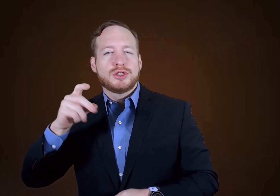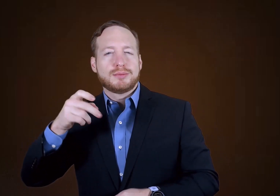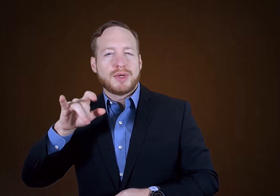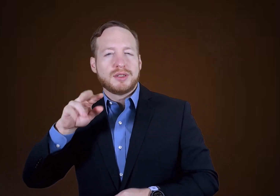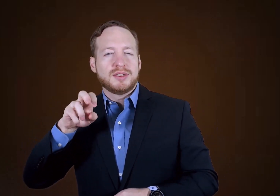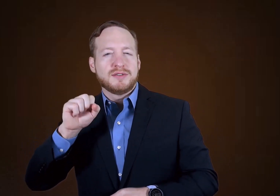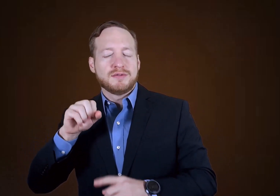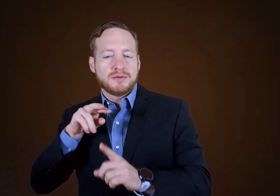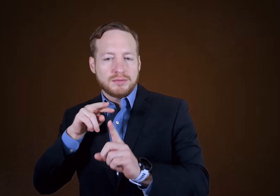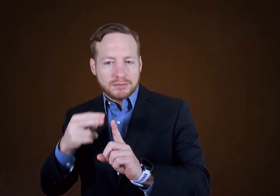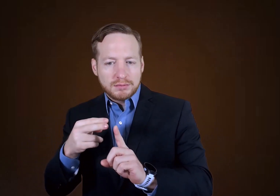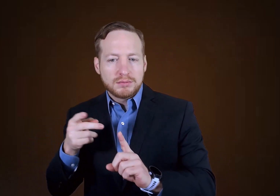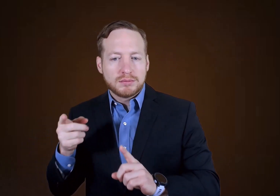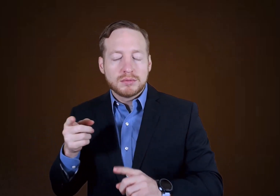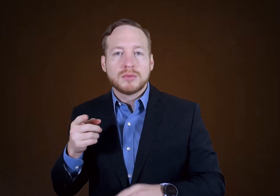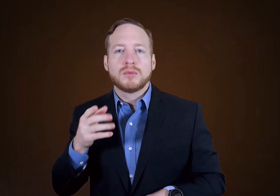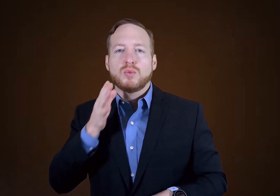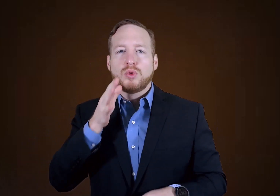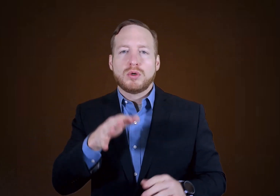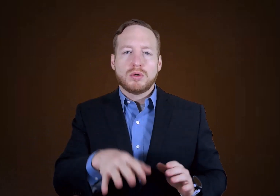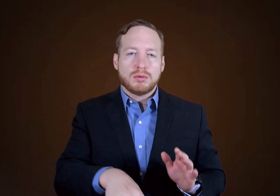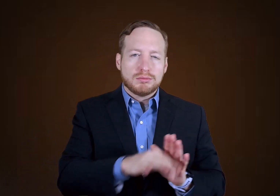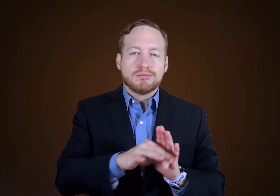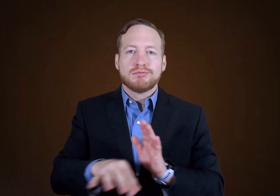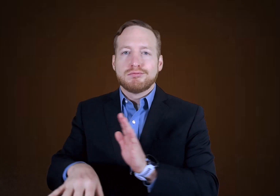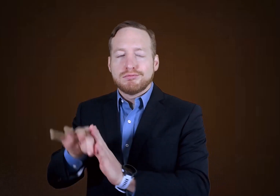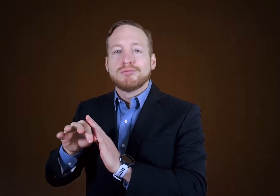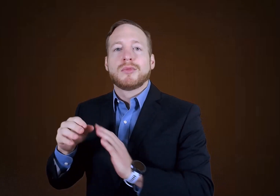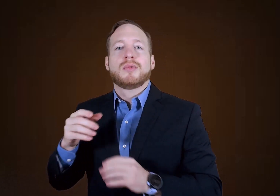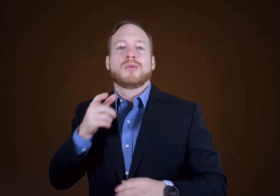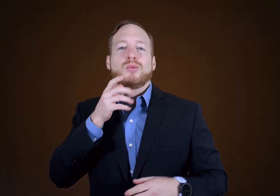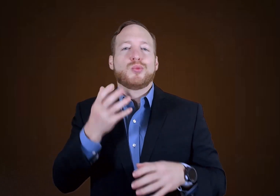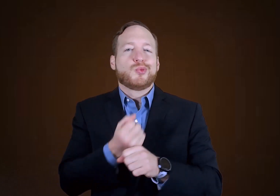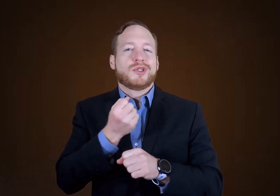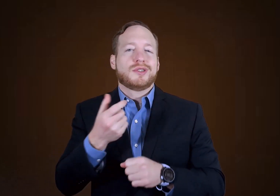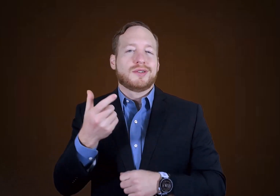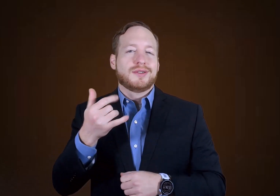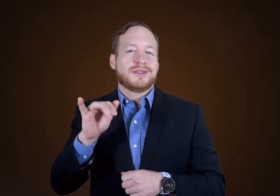as well as Perspectives another sponsor